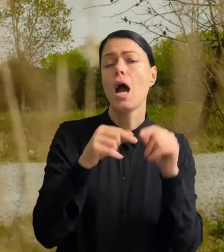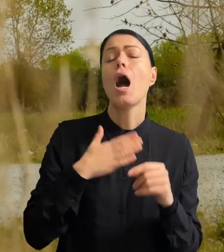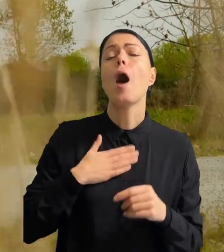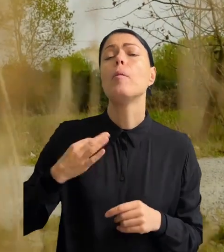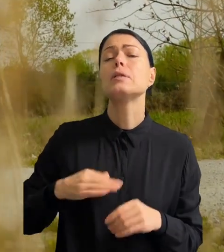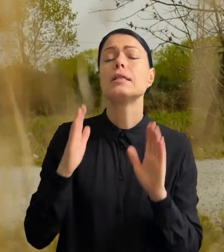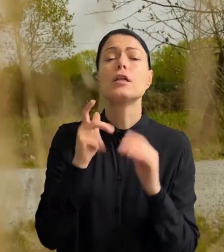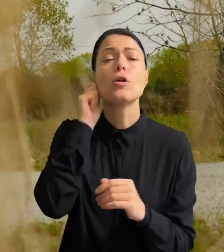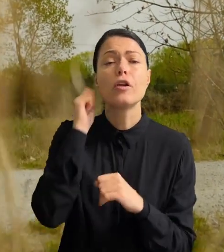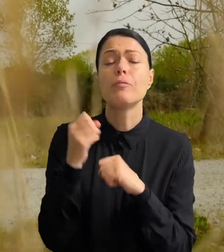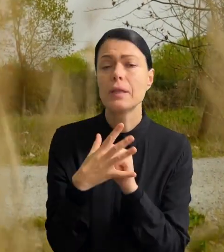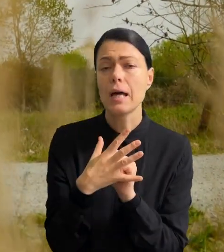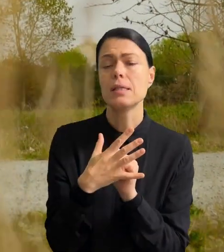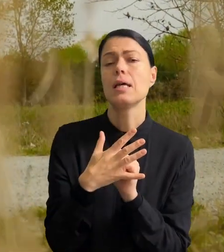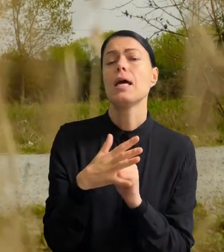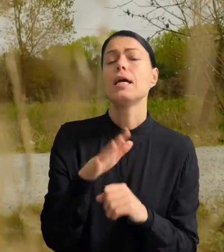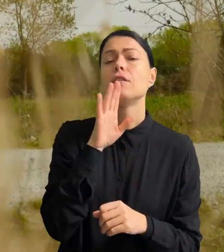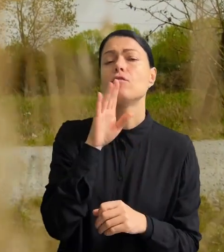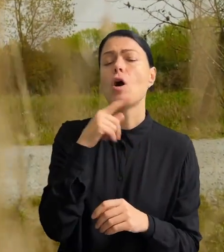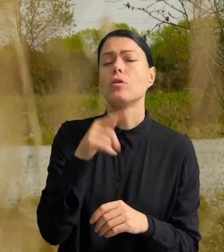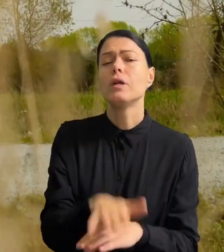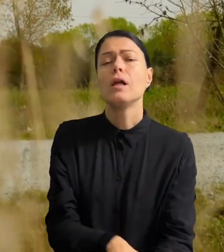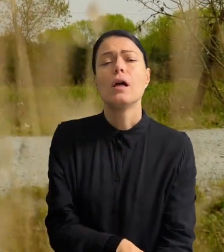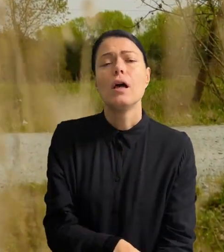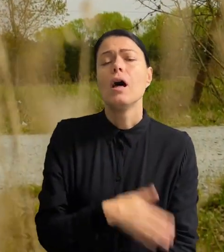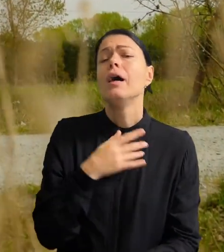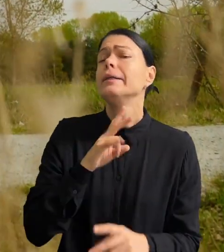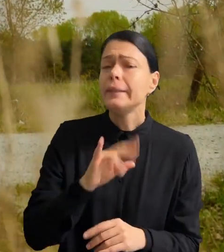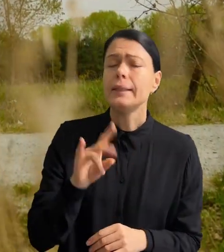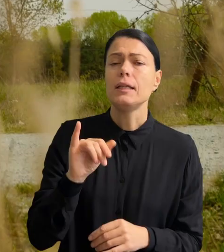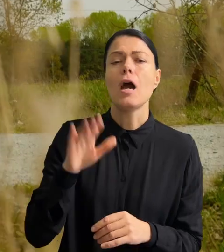And she kept saying no, no, no. Eventually, she said, "Well, get on!"